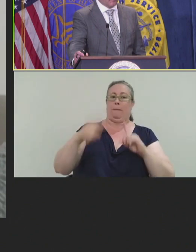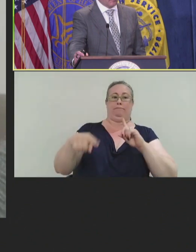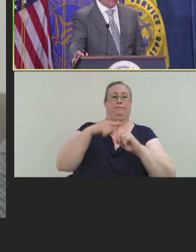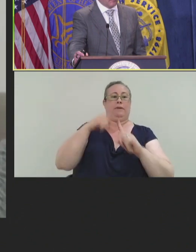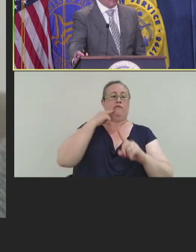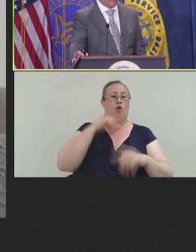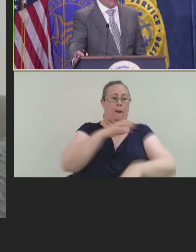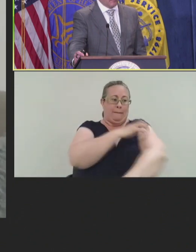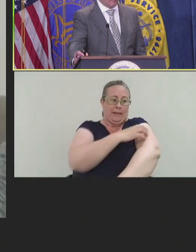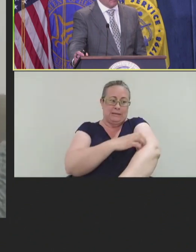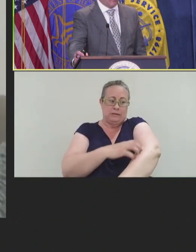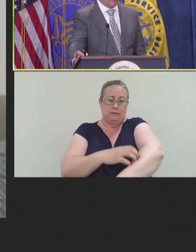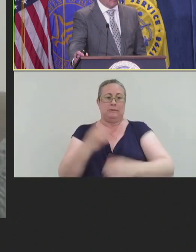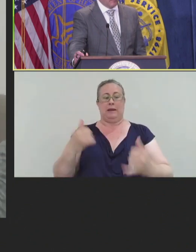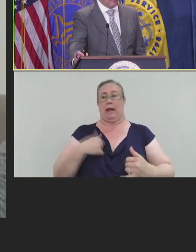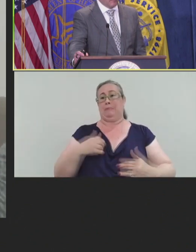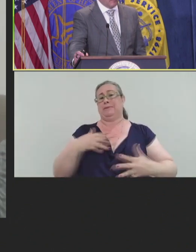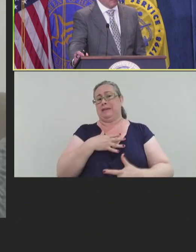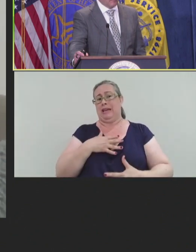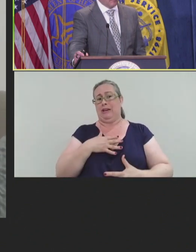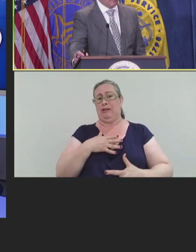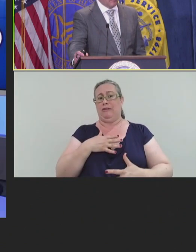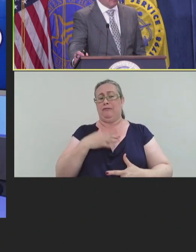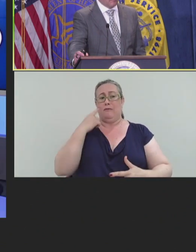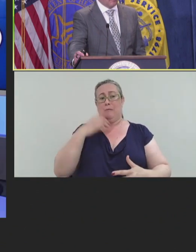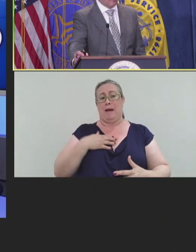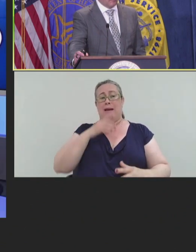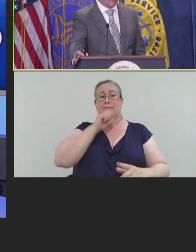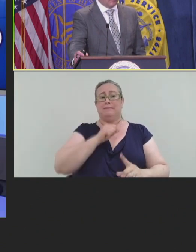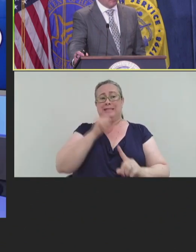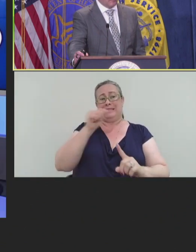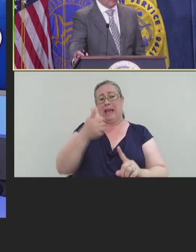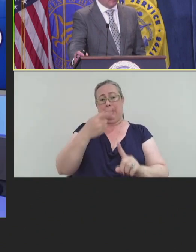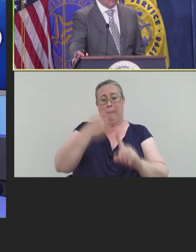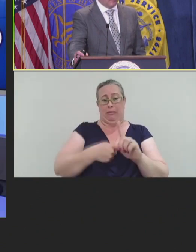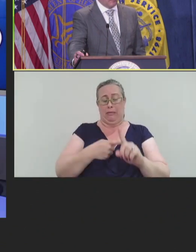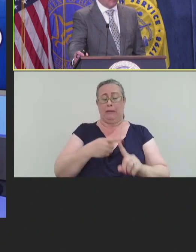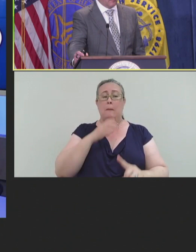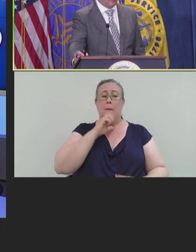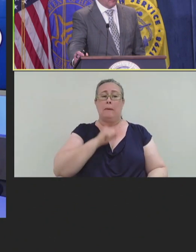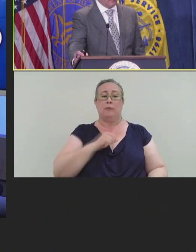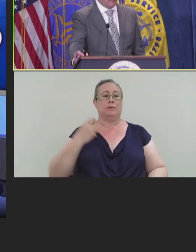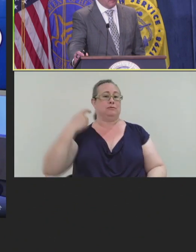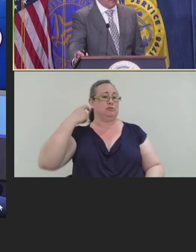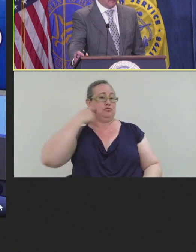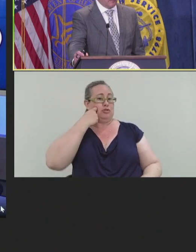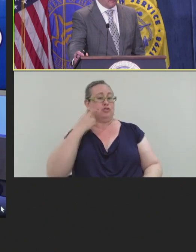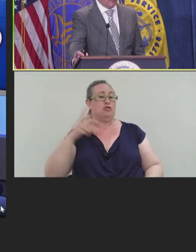I'm just scared and concerned for my 10-month-old. Ravi Baichwal: And we just heard actually from Jessica again,